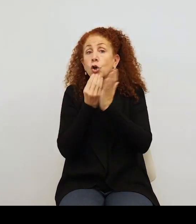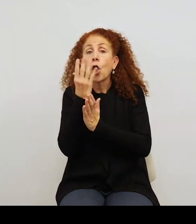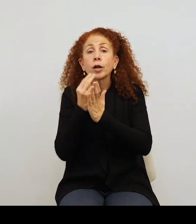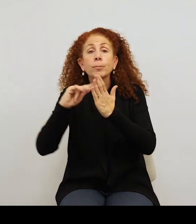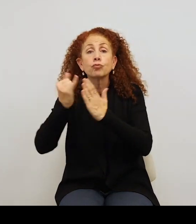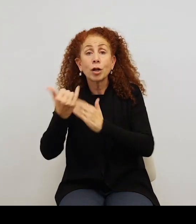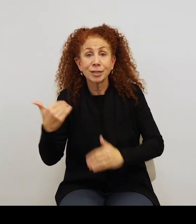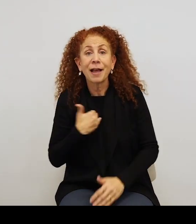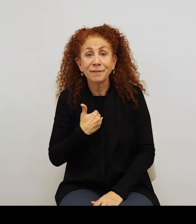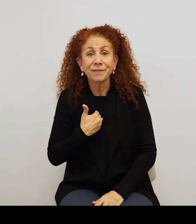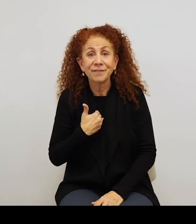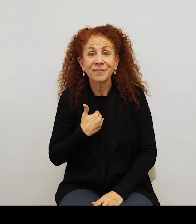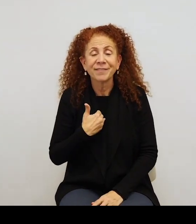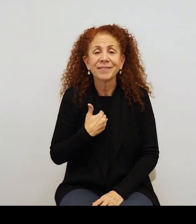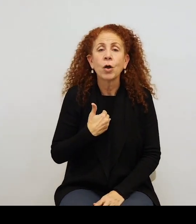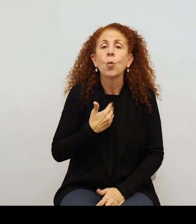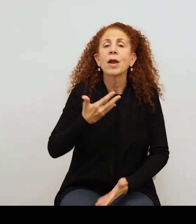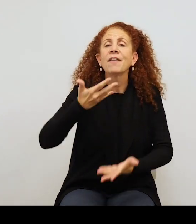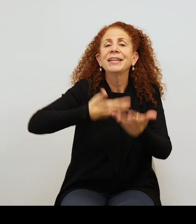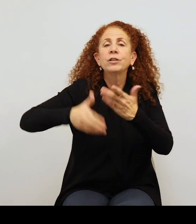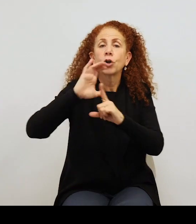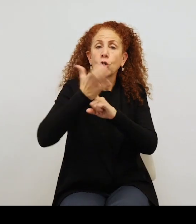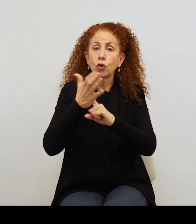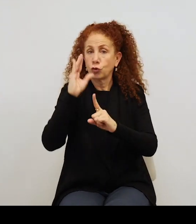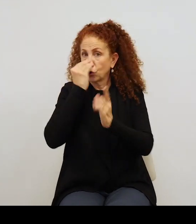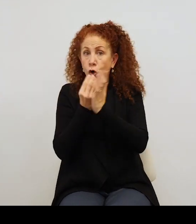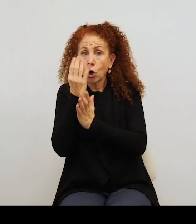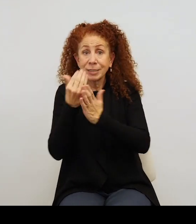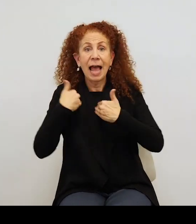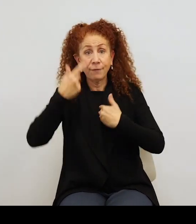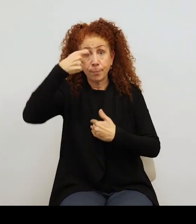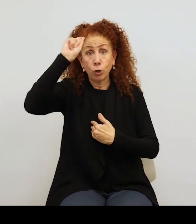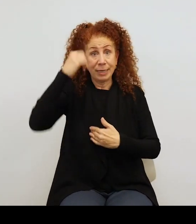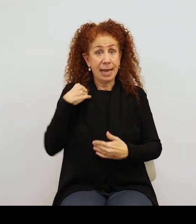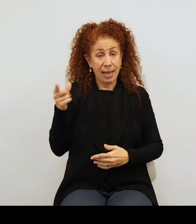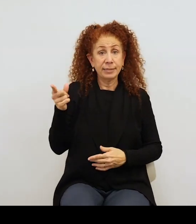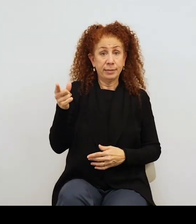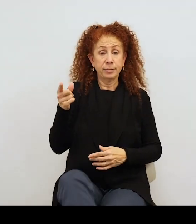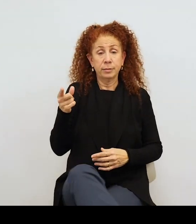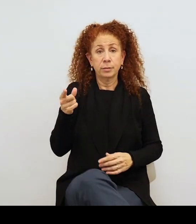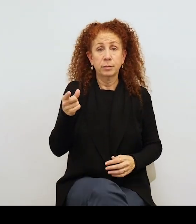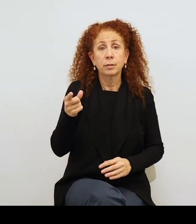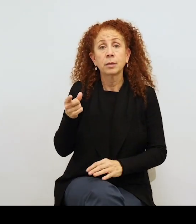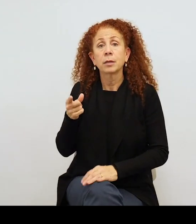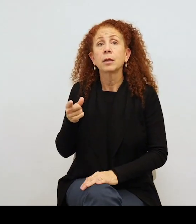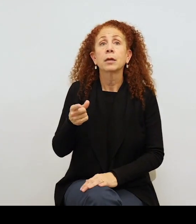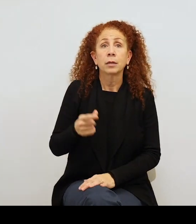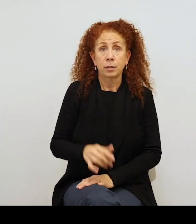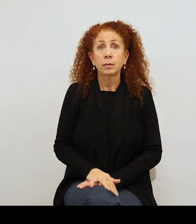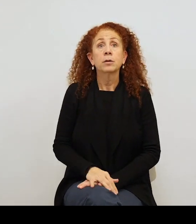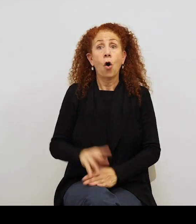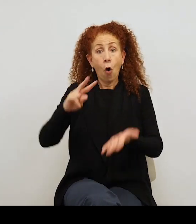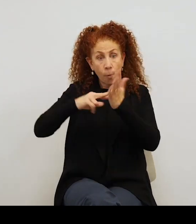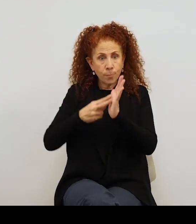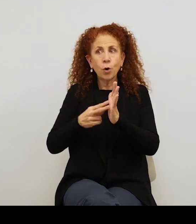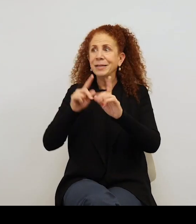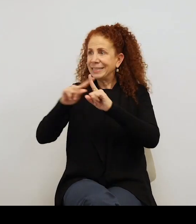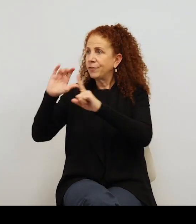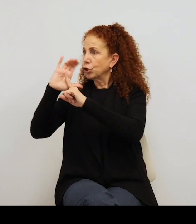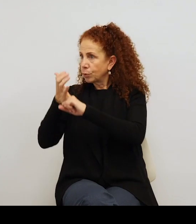We have these sort of intercultural gardens, for instance, in Berlin where it's purposeful trying to bring different communities together